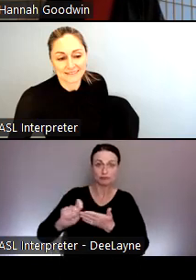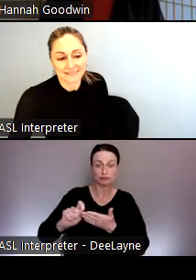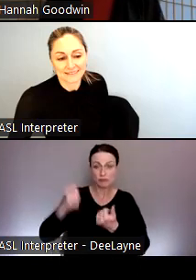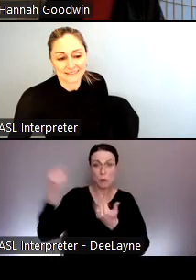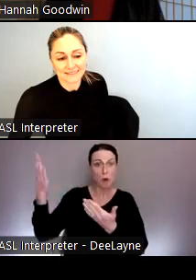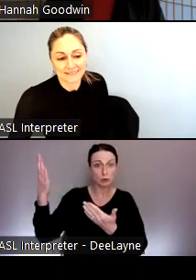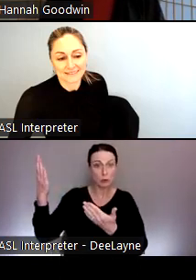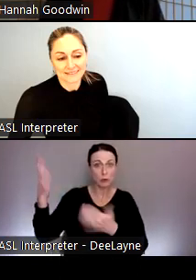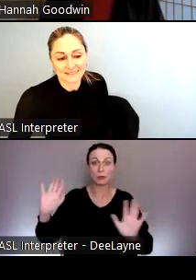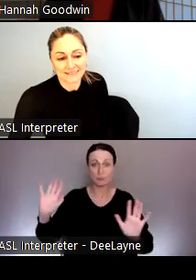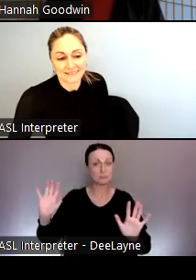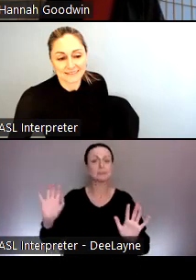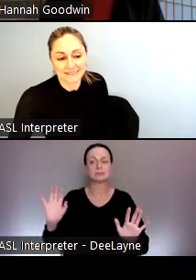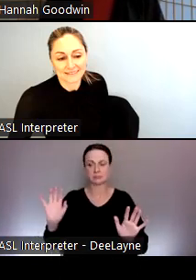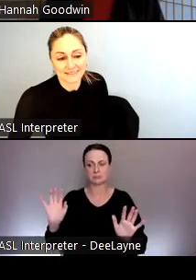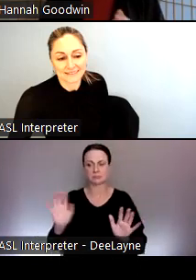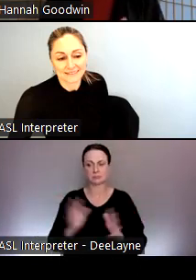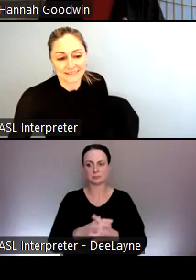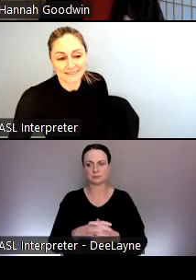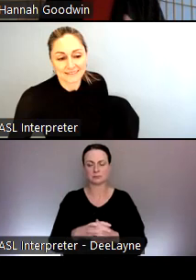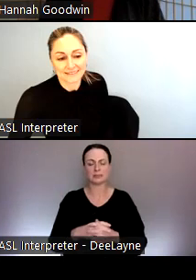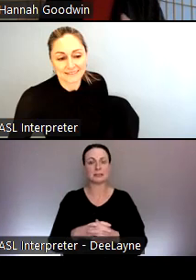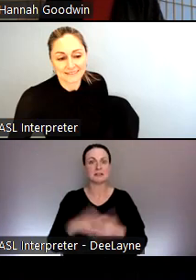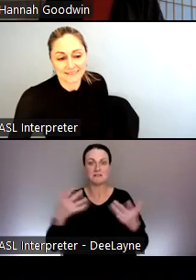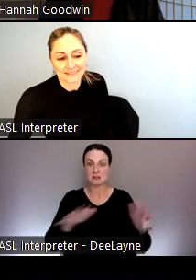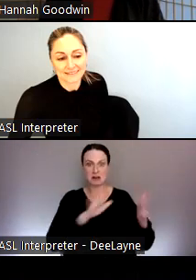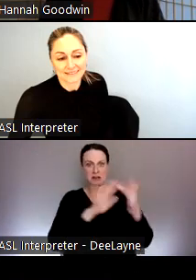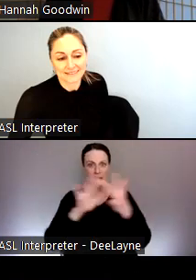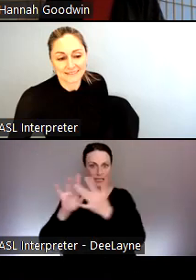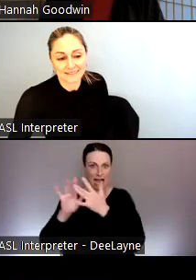They've been in contact with their co-presenters